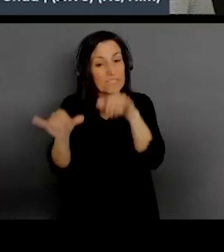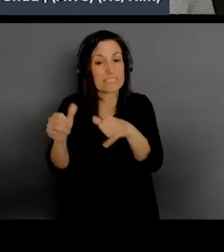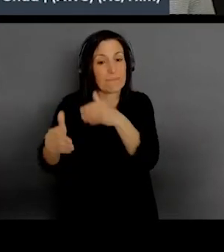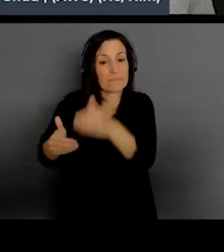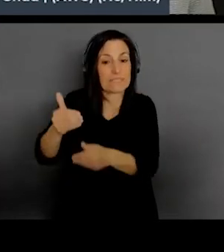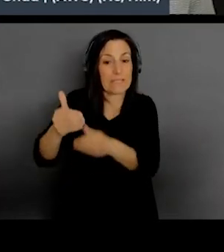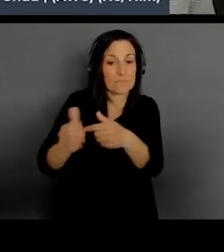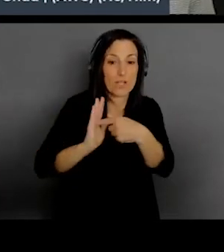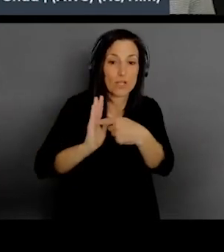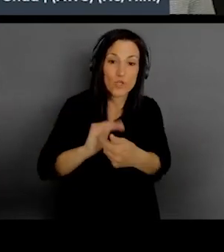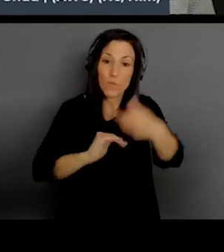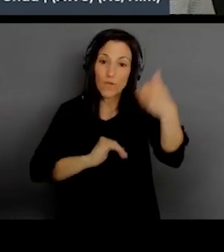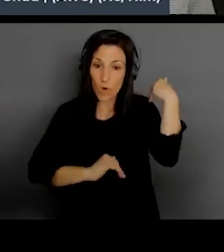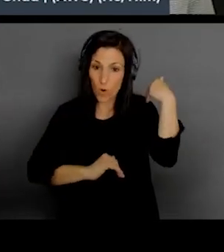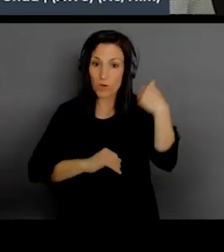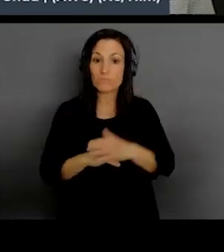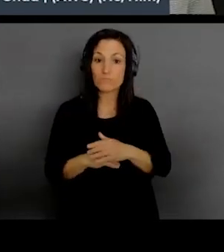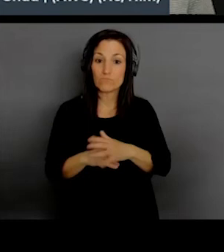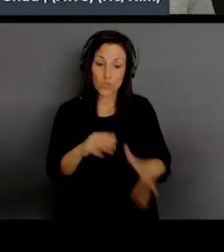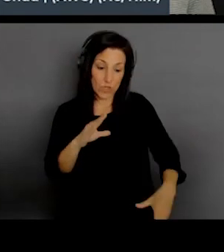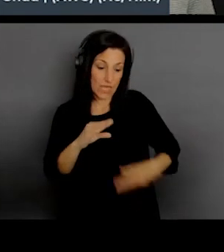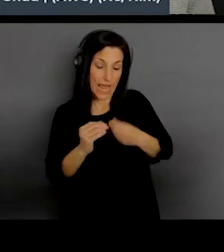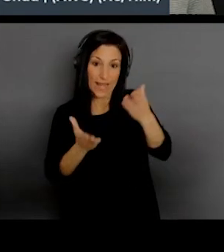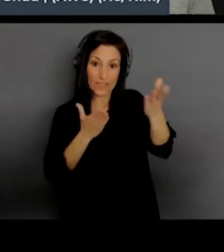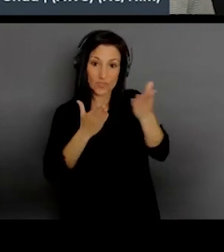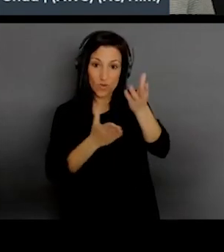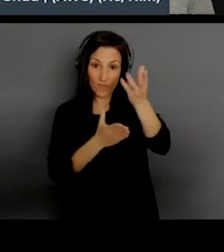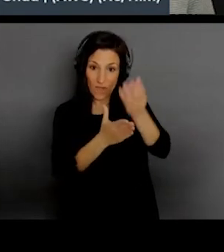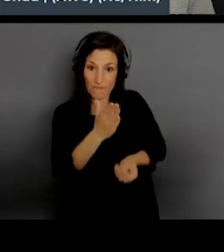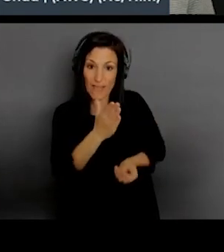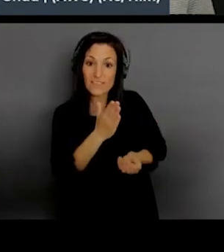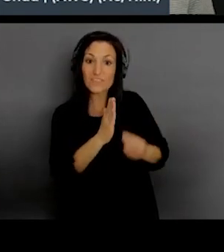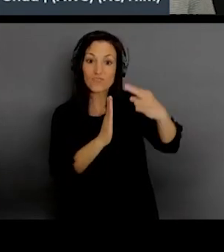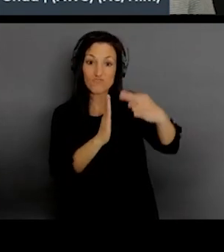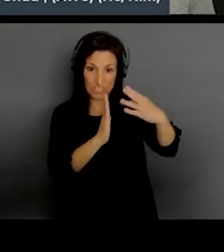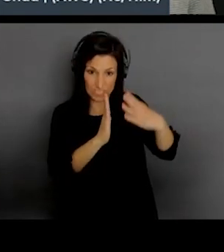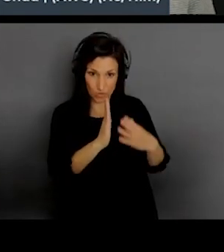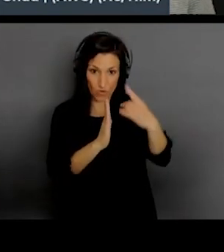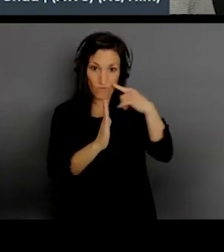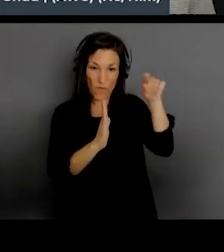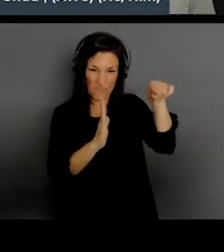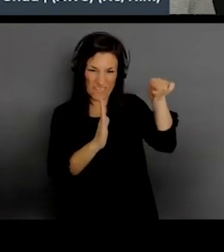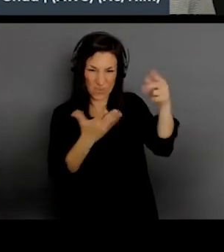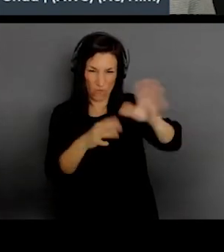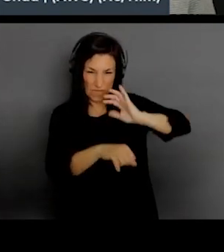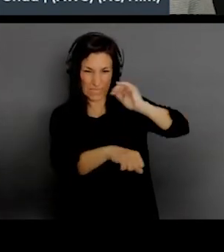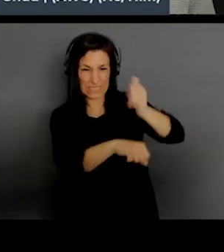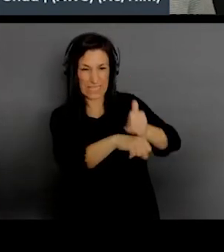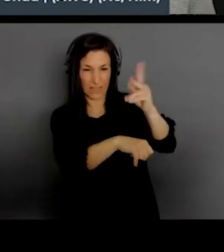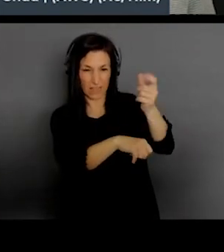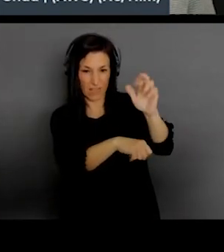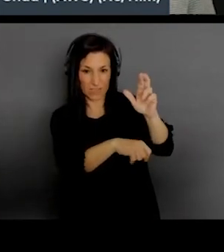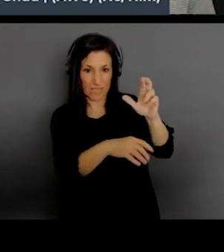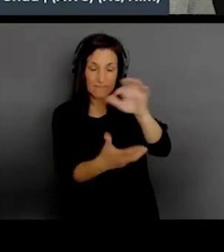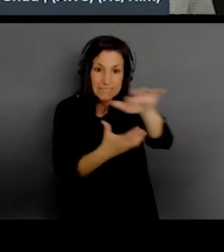you can add a Serverless reader to this existing cluster. Oh, nice. And this is a mixed mode configuration. Wow.